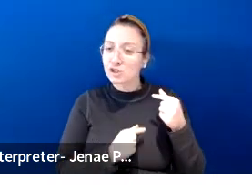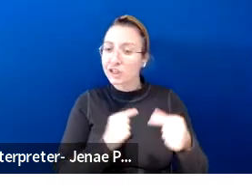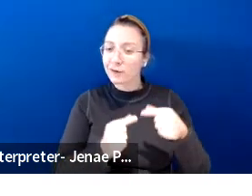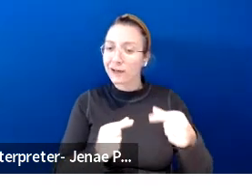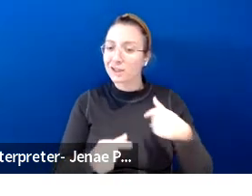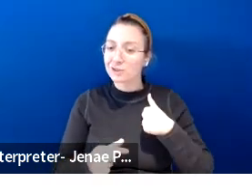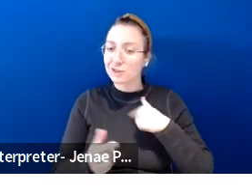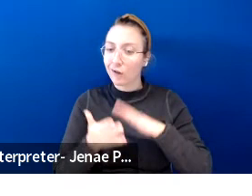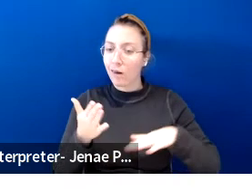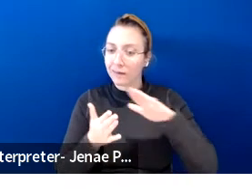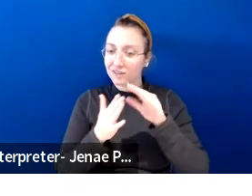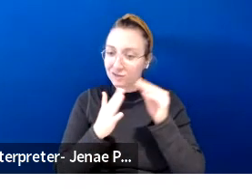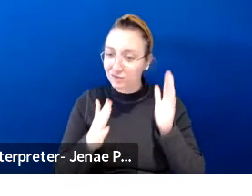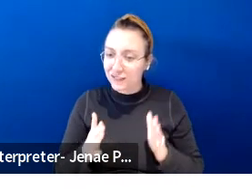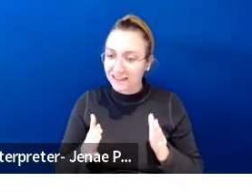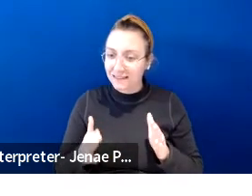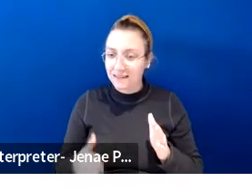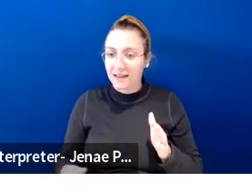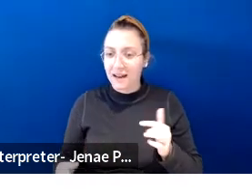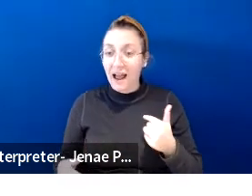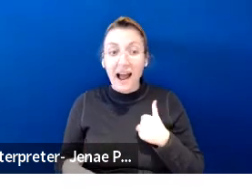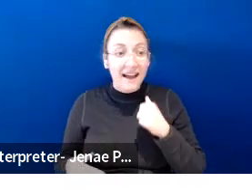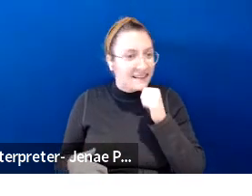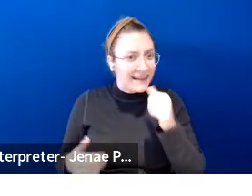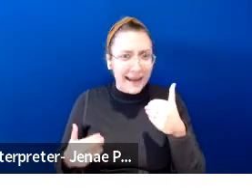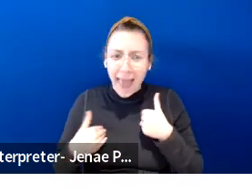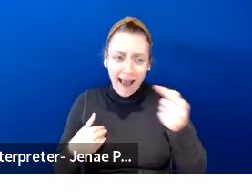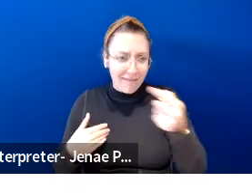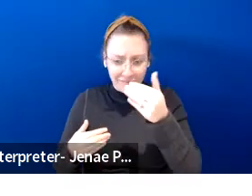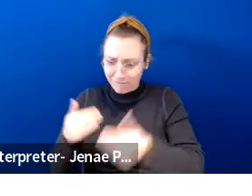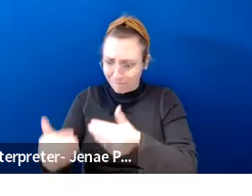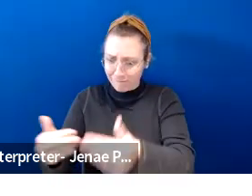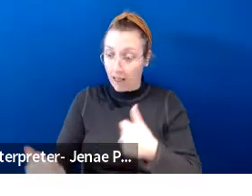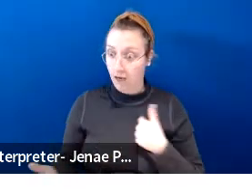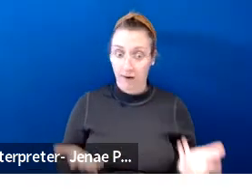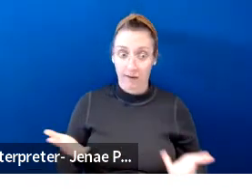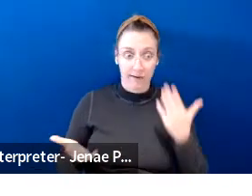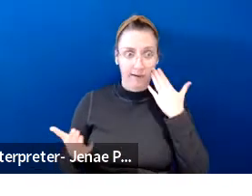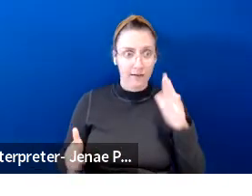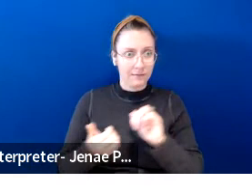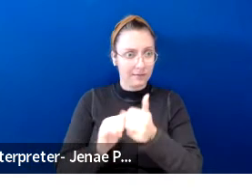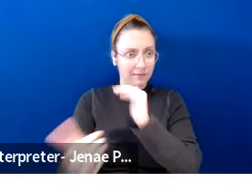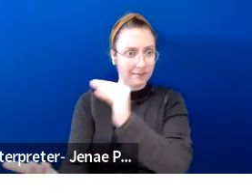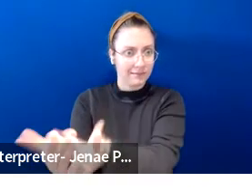I didn't know I didn't have way power because I didn't know how to get there. I didn't know you're supposed to do X, Y, and Z